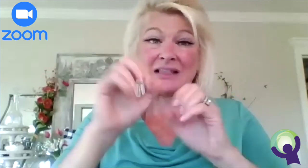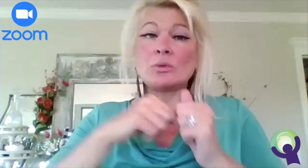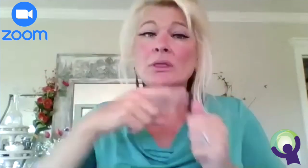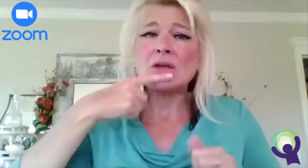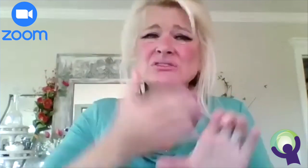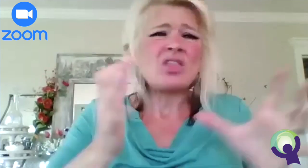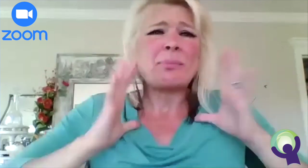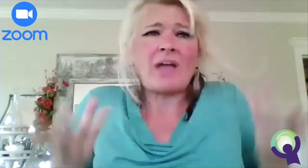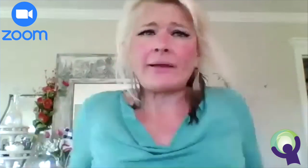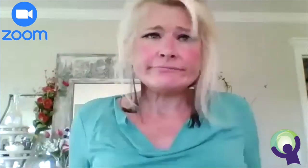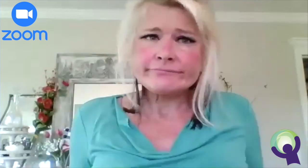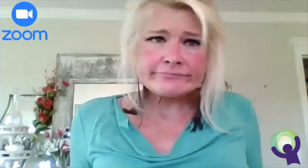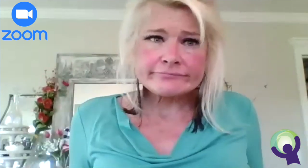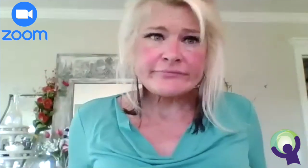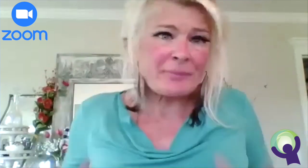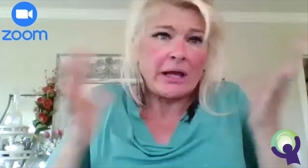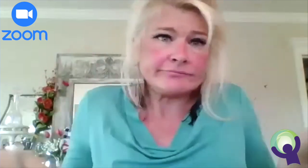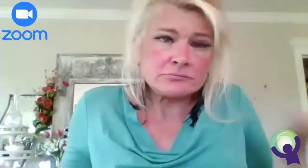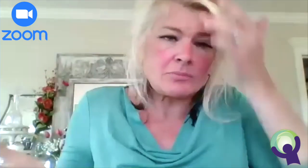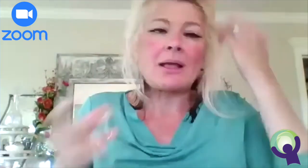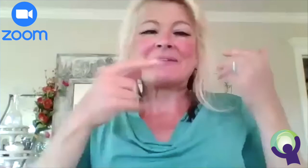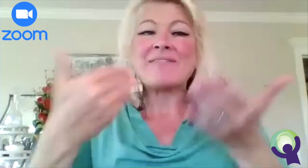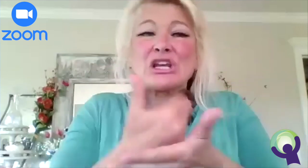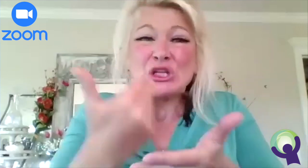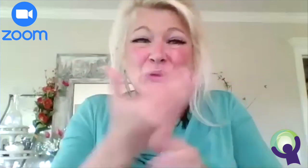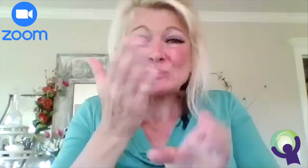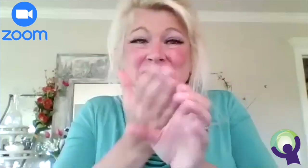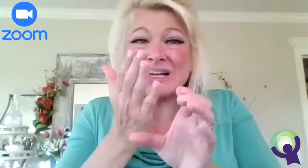like Mary was saying in the evaluation, you can have a hearing psychologist